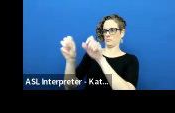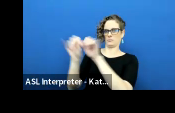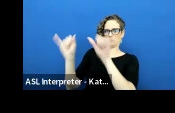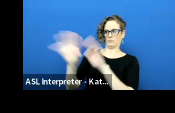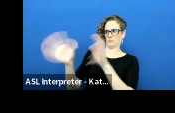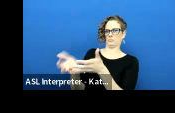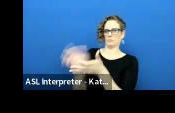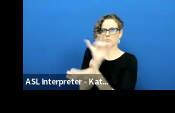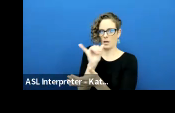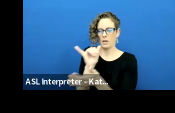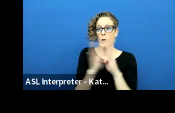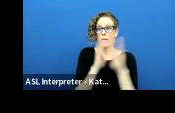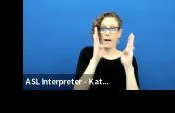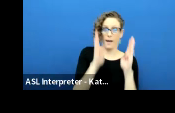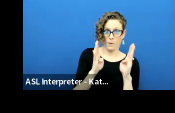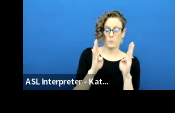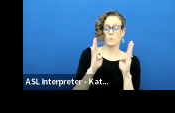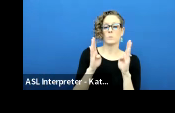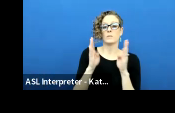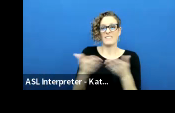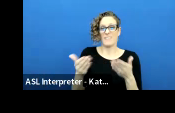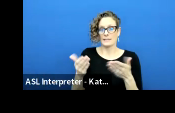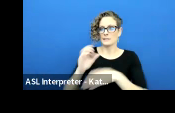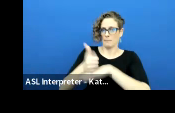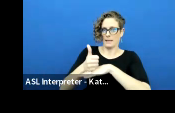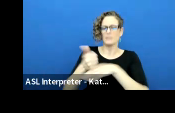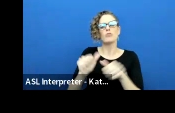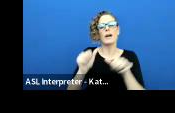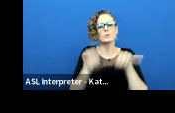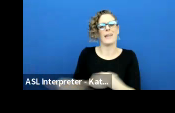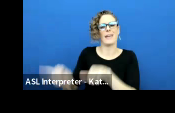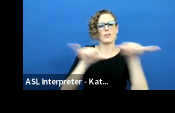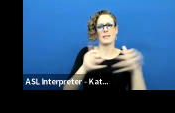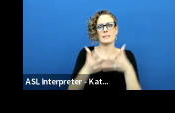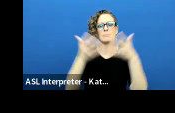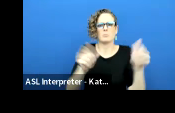first and as I said try to standardize as much as possible if we have everything on zigbee or